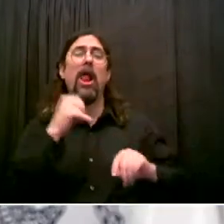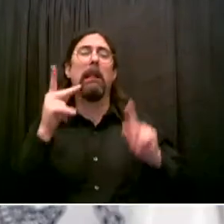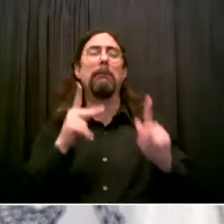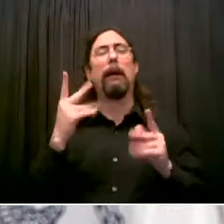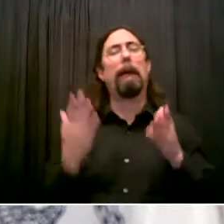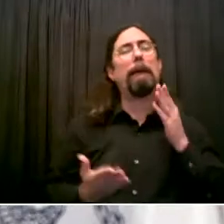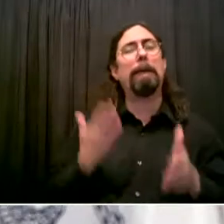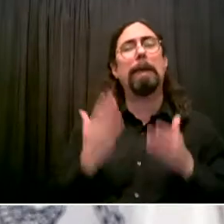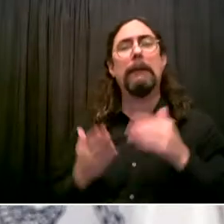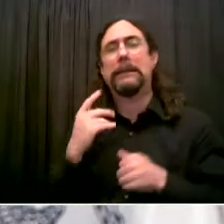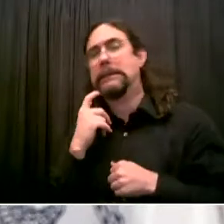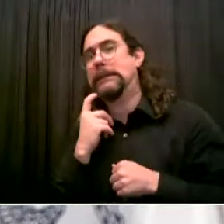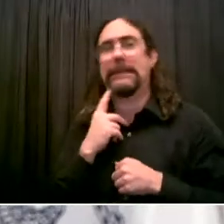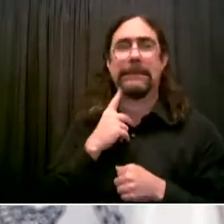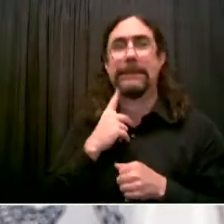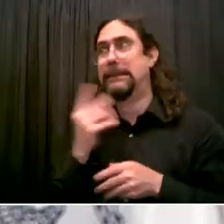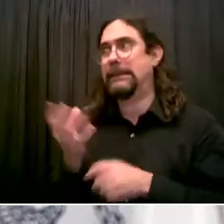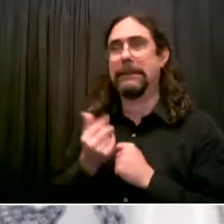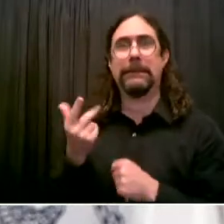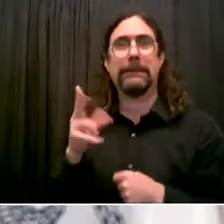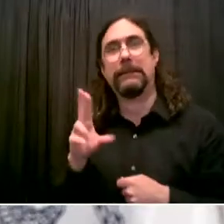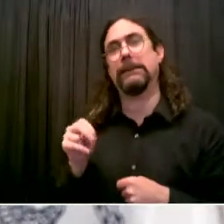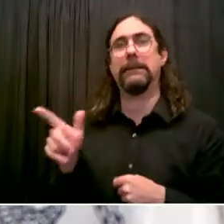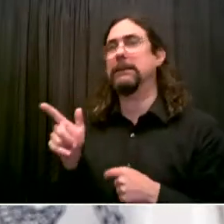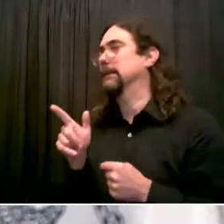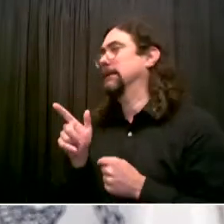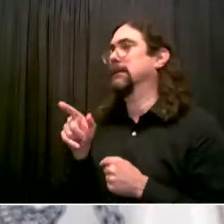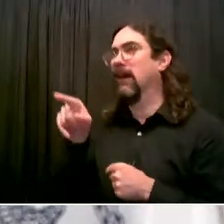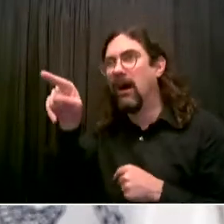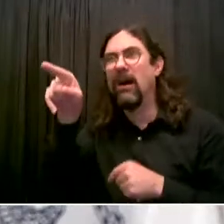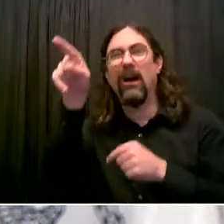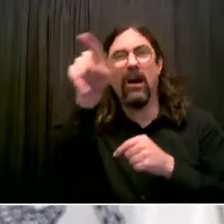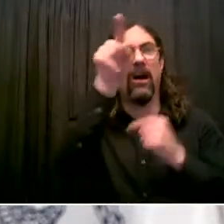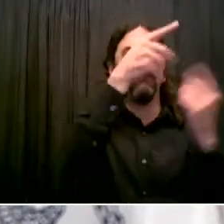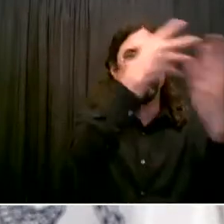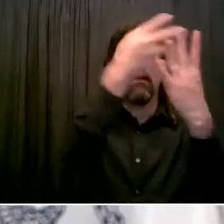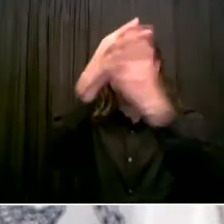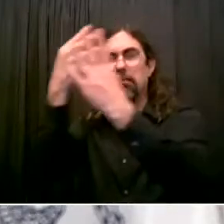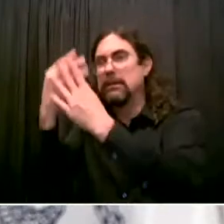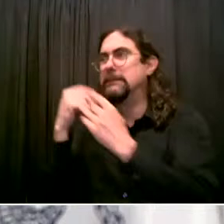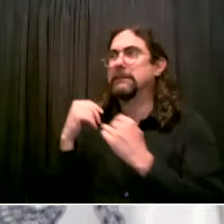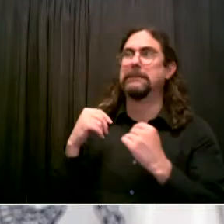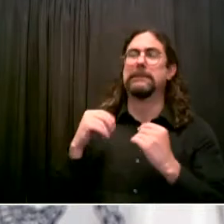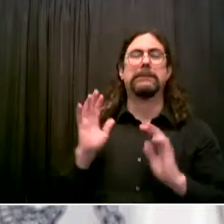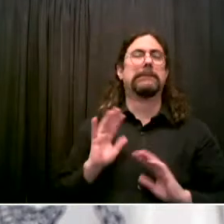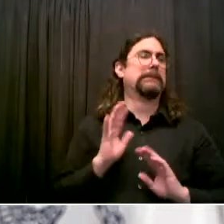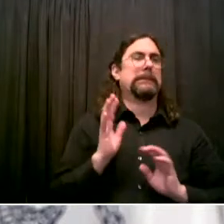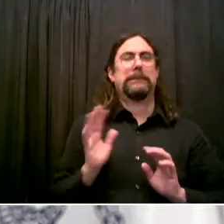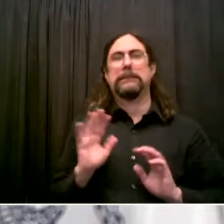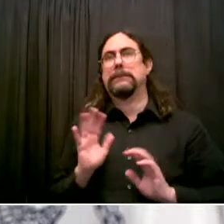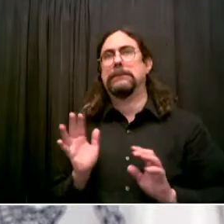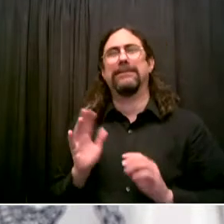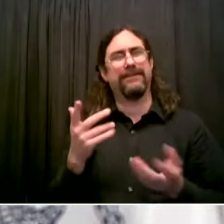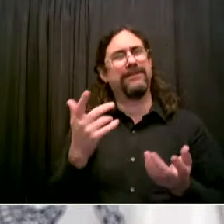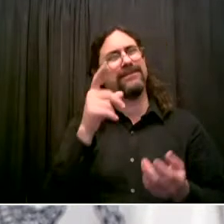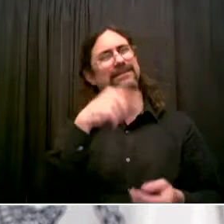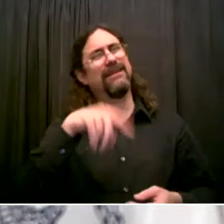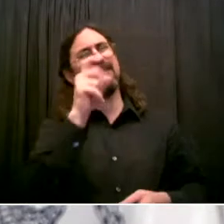SO, THIS WHOLE STRUCTURE IS NOW MOVING FOR THE FIRST TIME IN OVER A YEAR. I THINK THAT IS